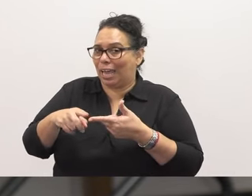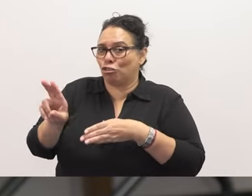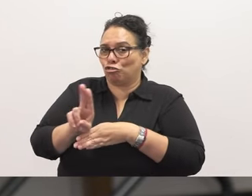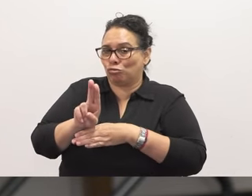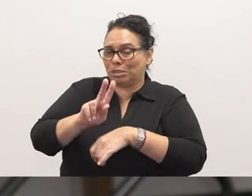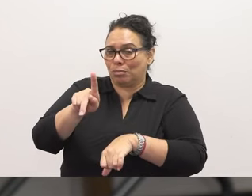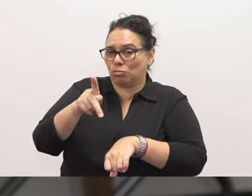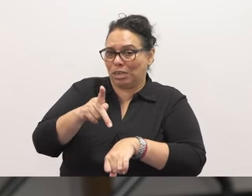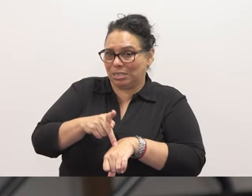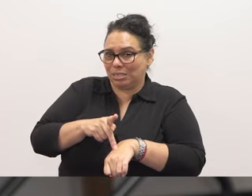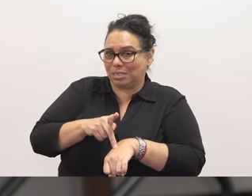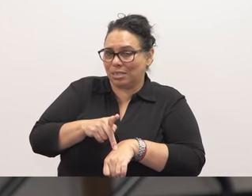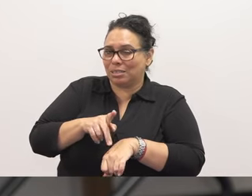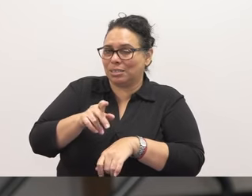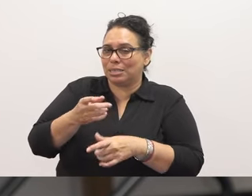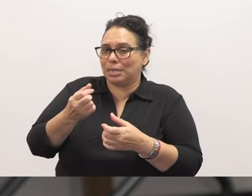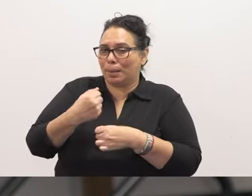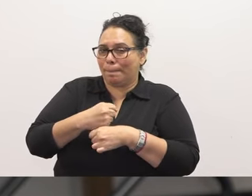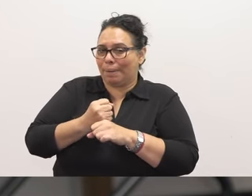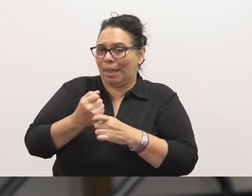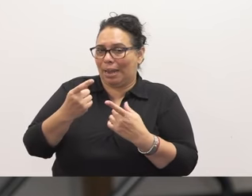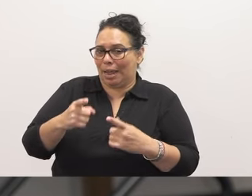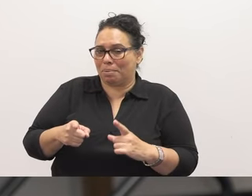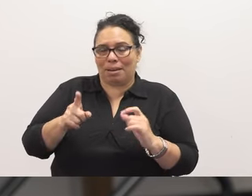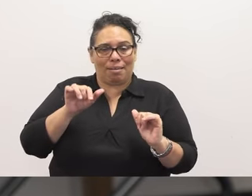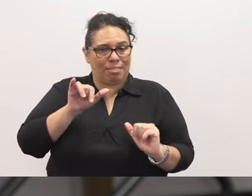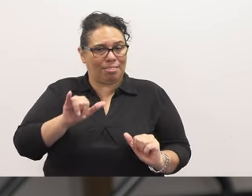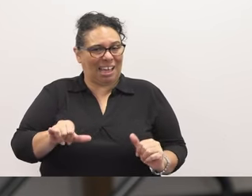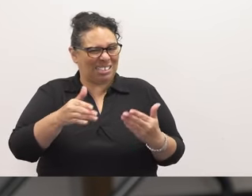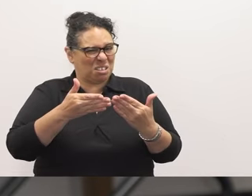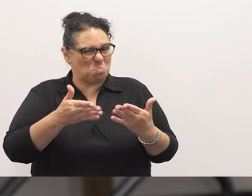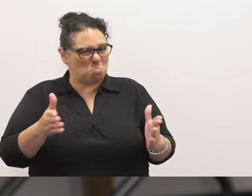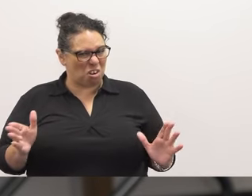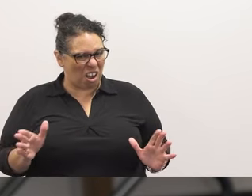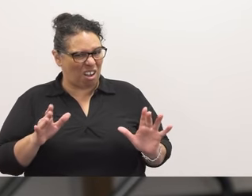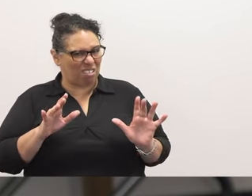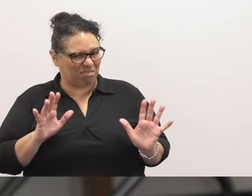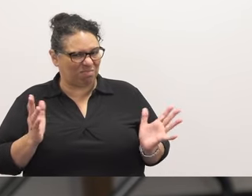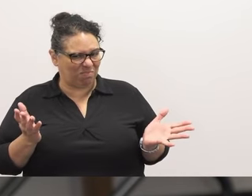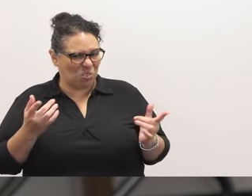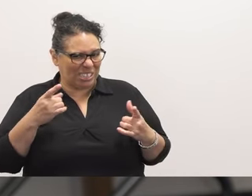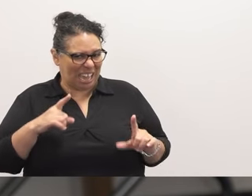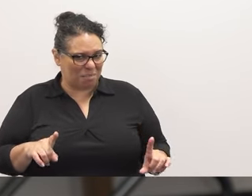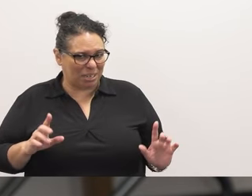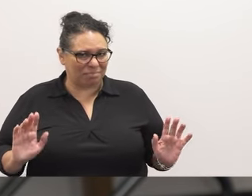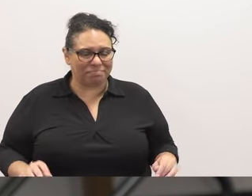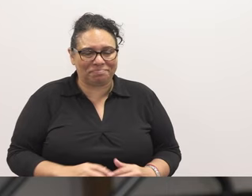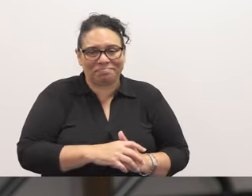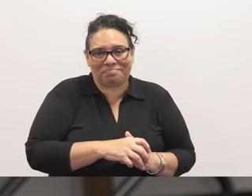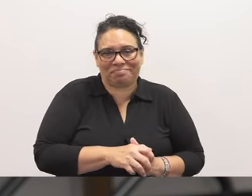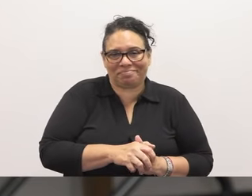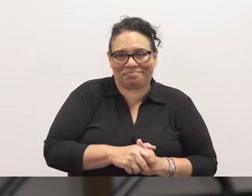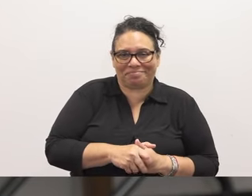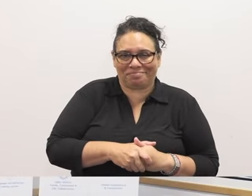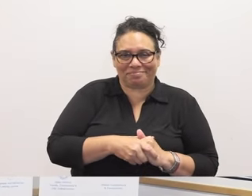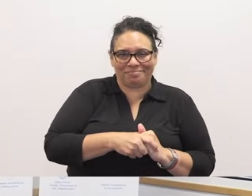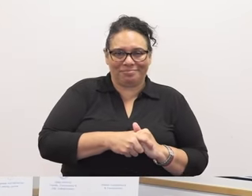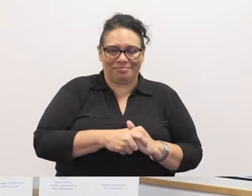as that key lever to make that happen. So that's kind of on the broader scale. Some things that are going on behind the scenes right now. Thanks.